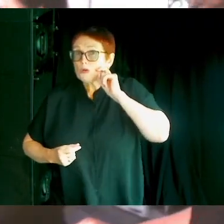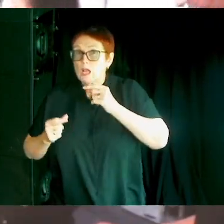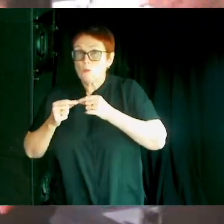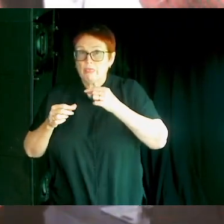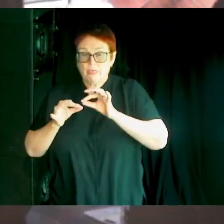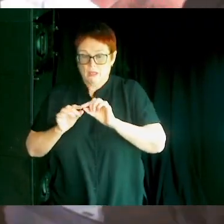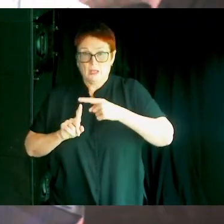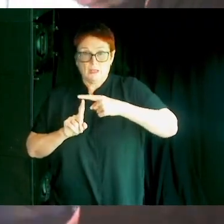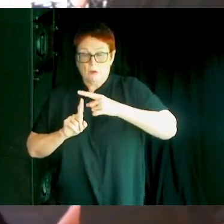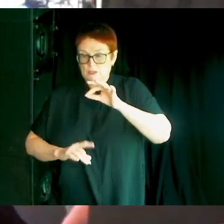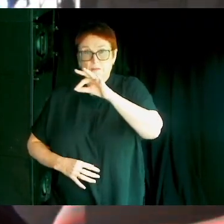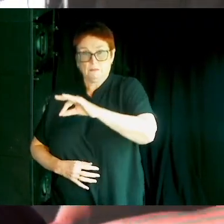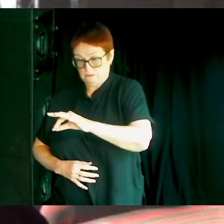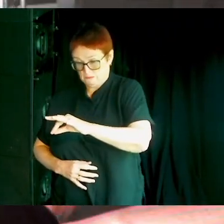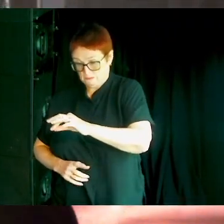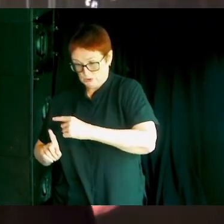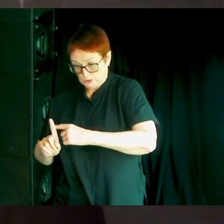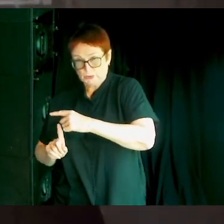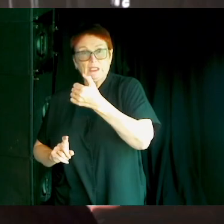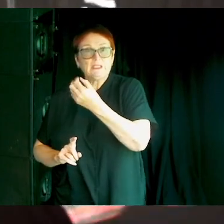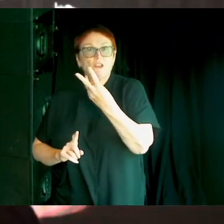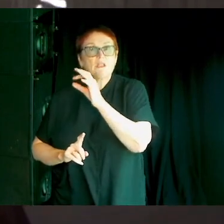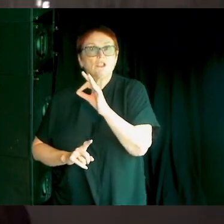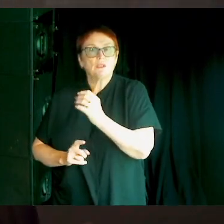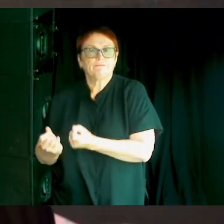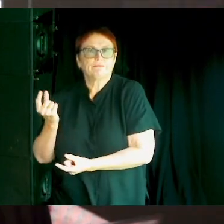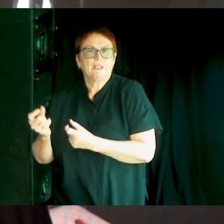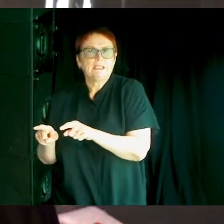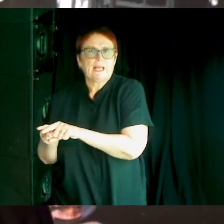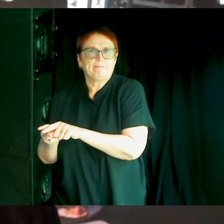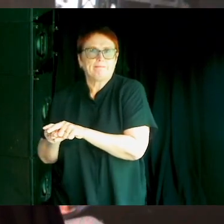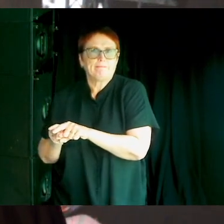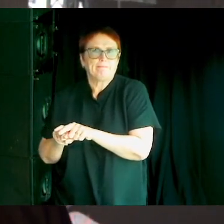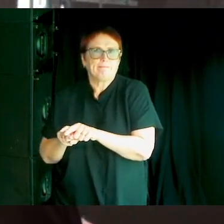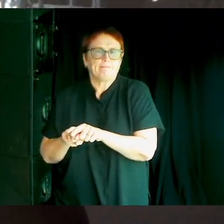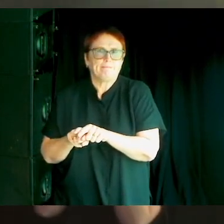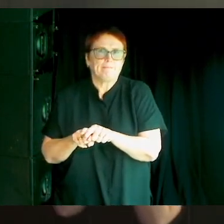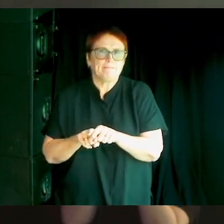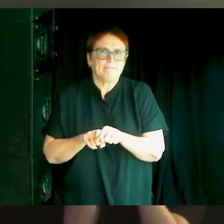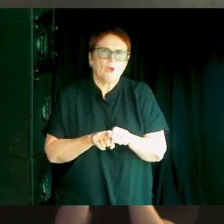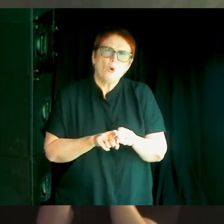do it 63 degree and then you keep boiling it at that consistency 63 degrees or 67 degrees doesn't